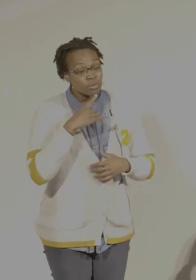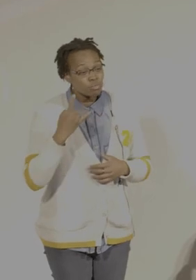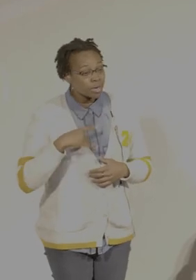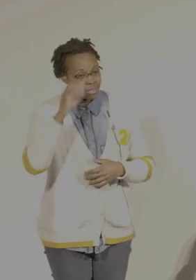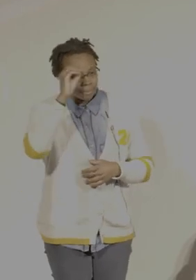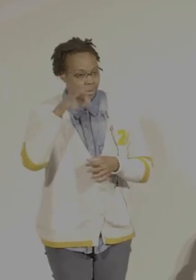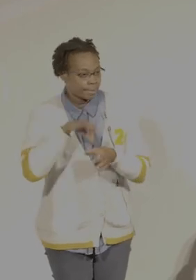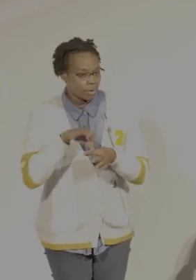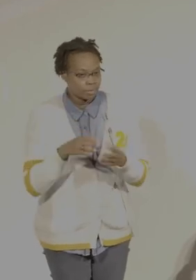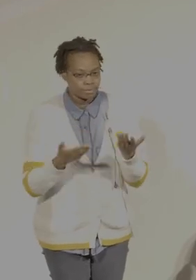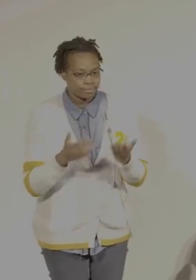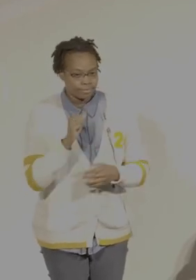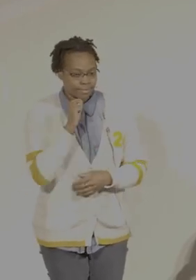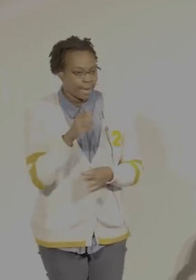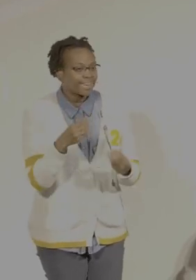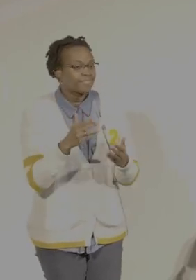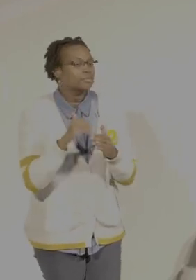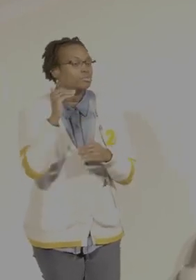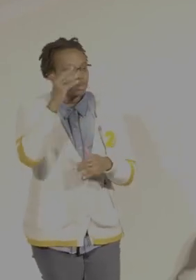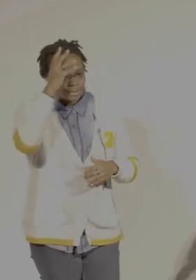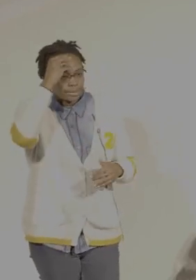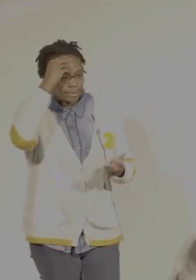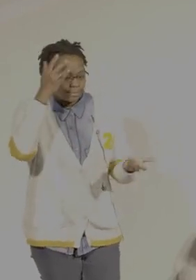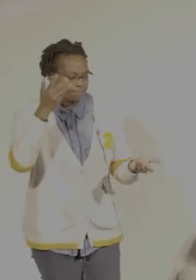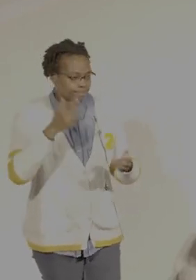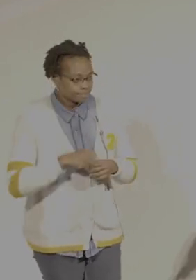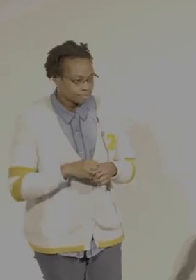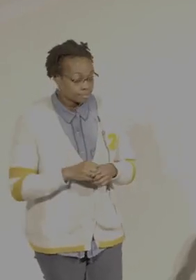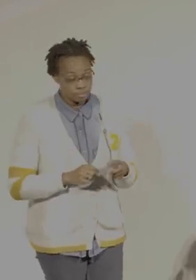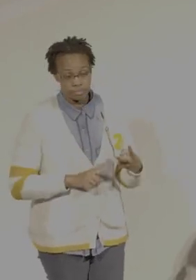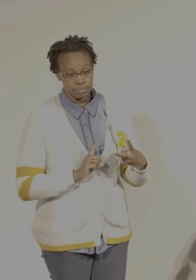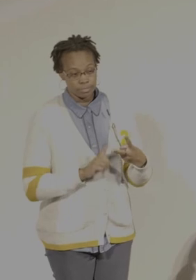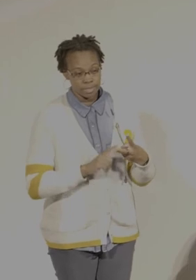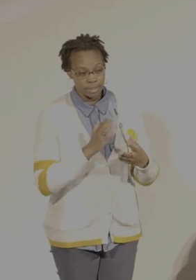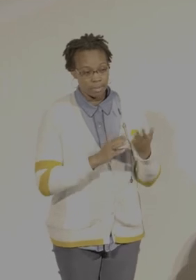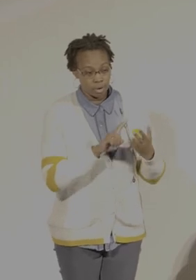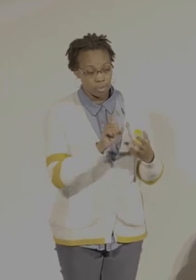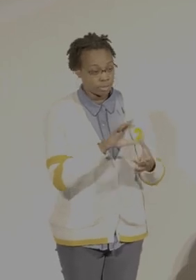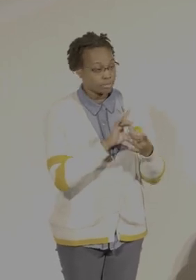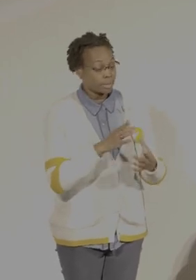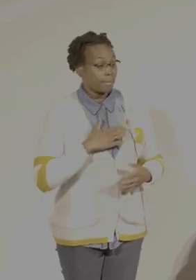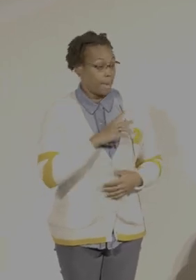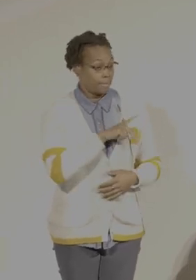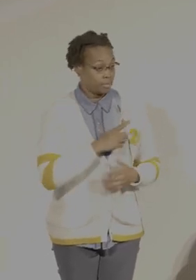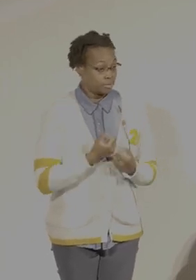be given too much thought. The second part of your question was about my personal safety.